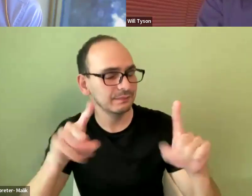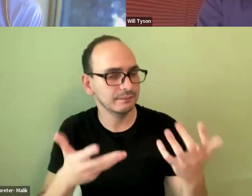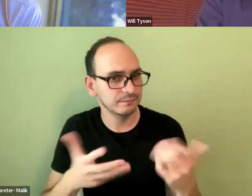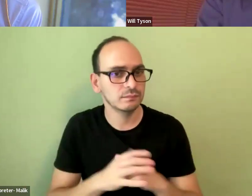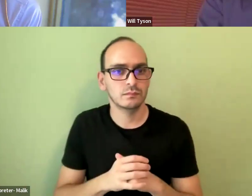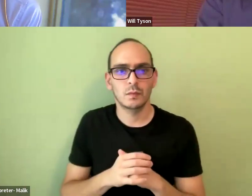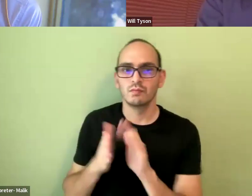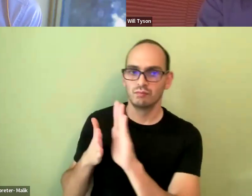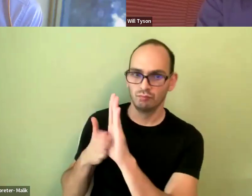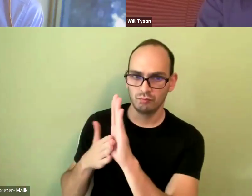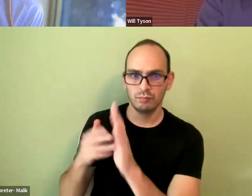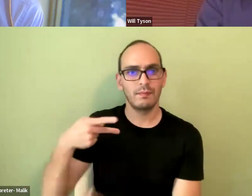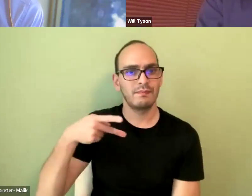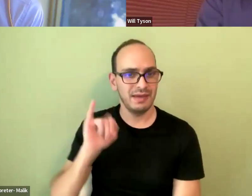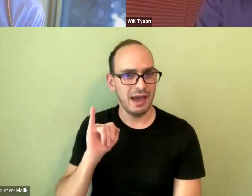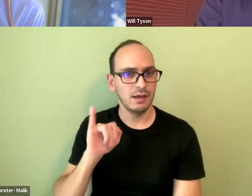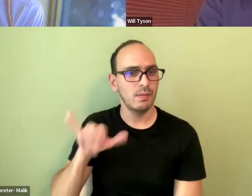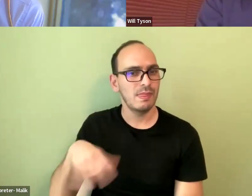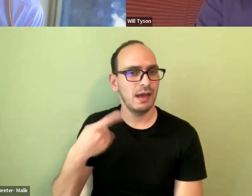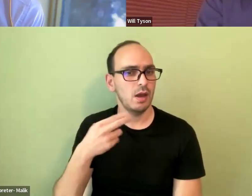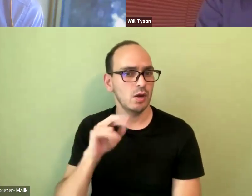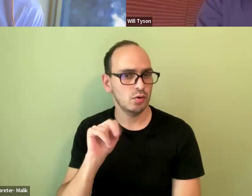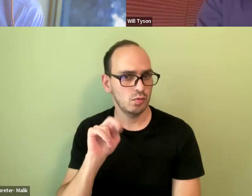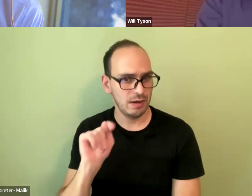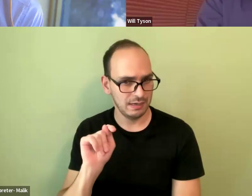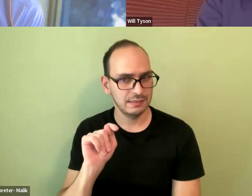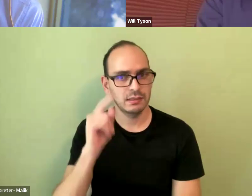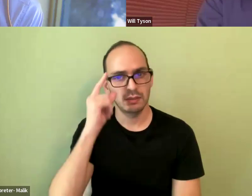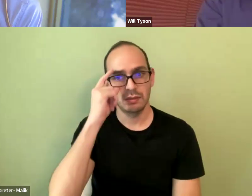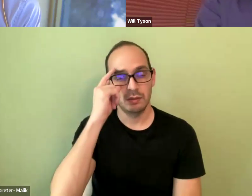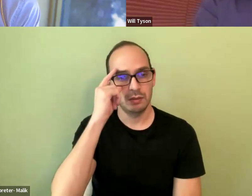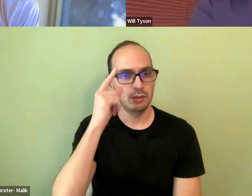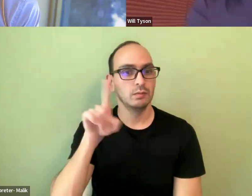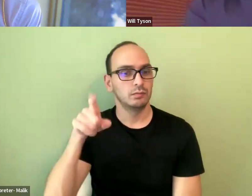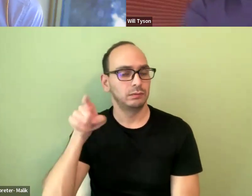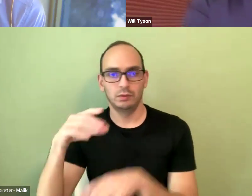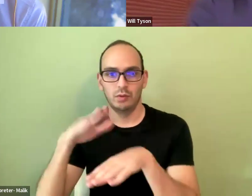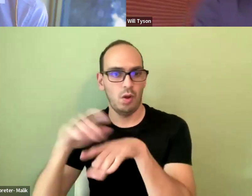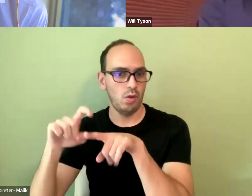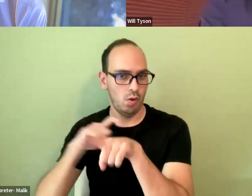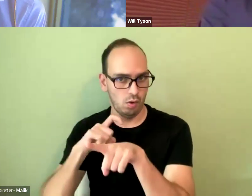Big kudos to the PI on the grant, Professor Anna Thompson who is on the call. She knows her students well.